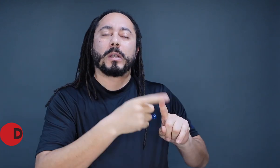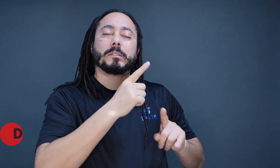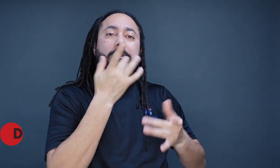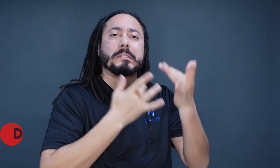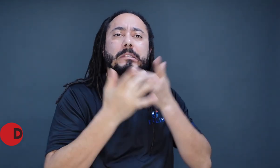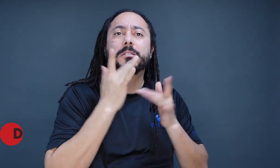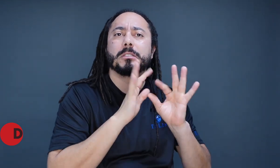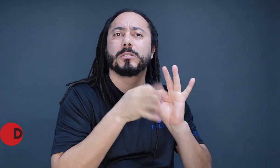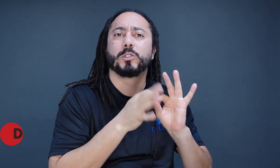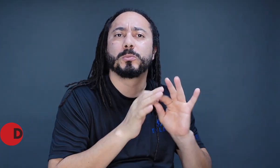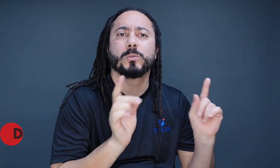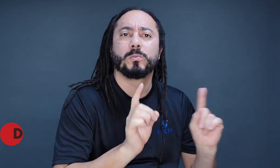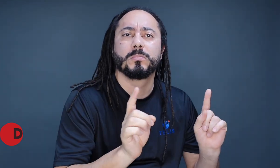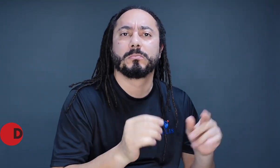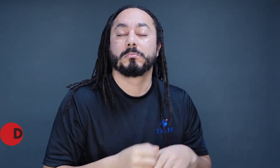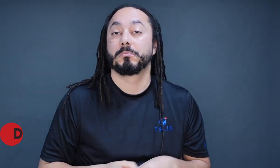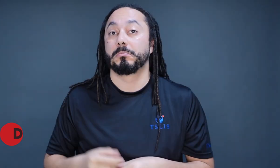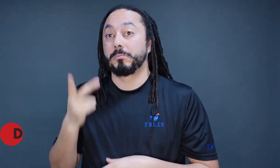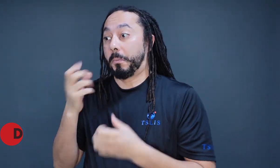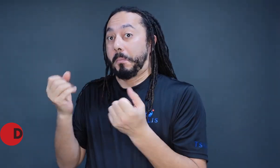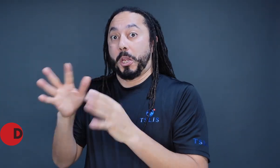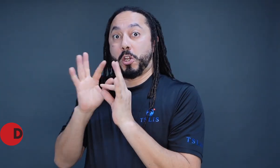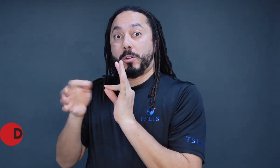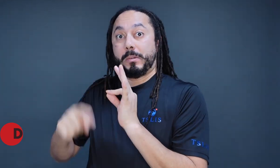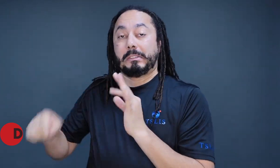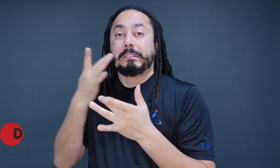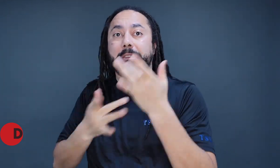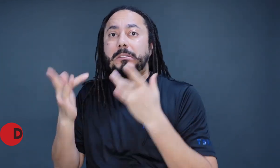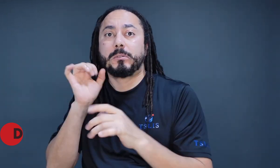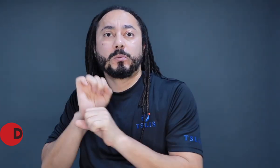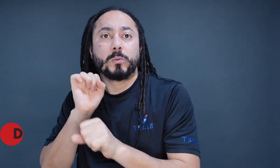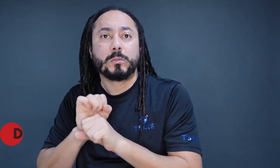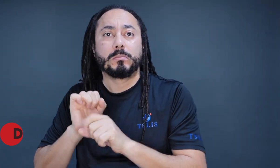many of my interpreting friends were struggling to find jobs.